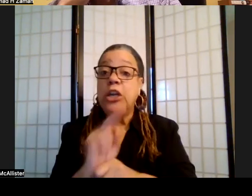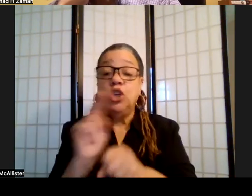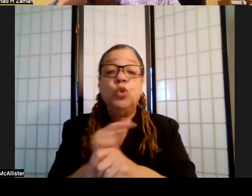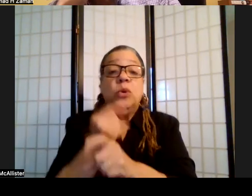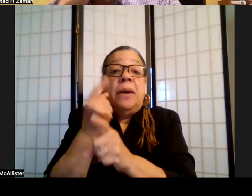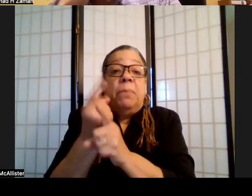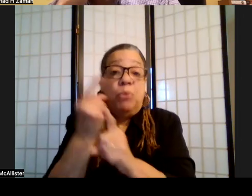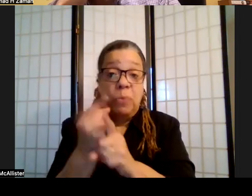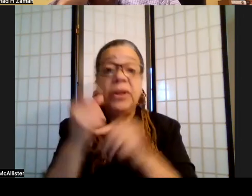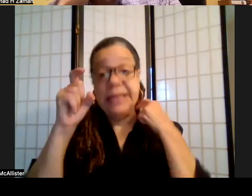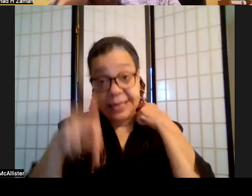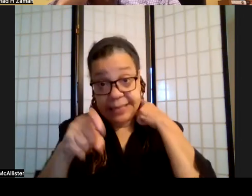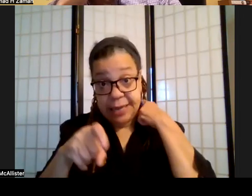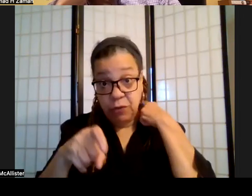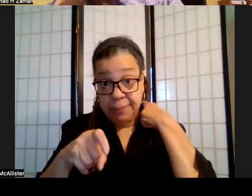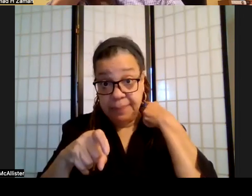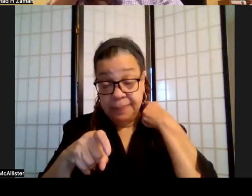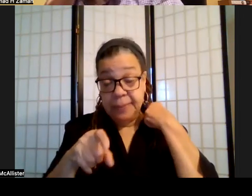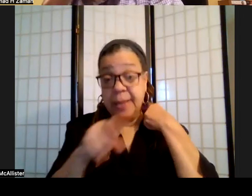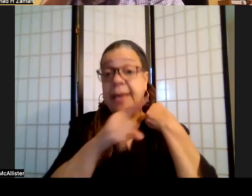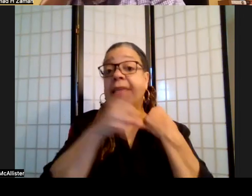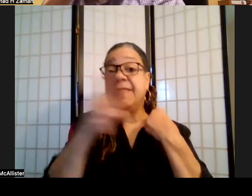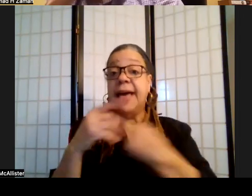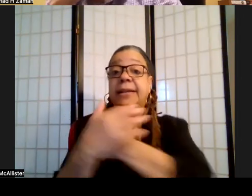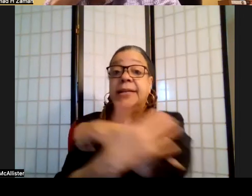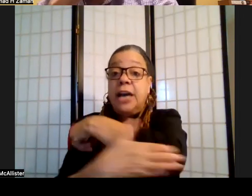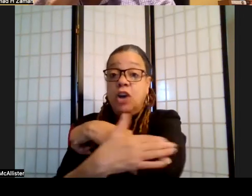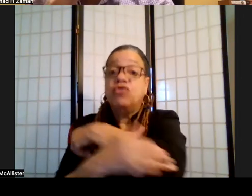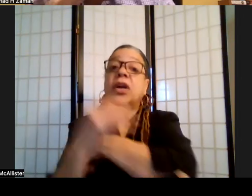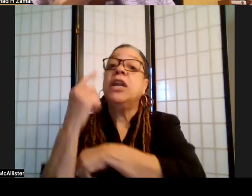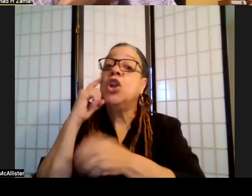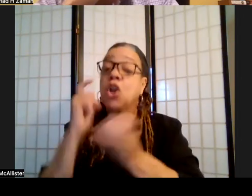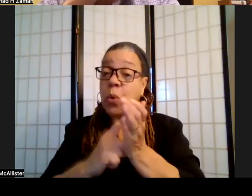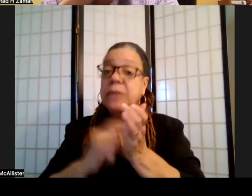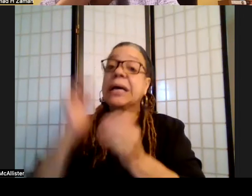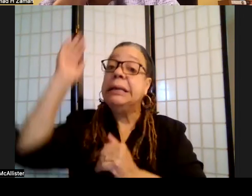And they've also noticed a decline in the amount of, uh,